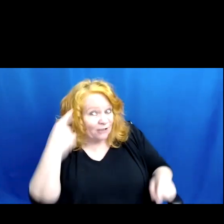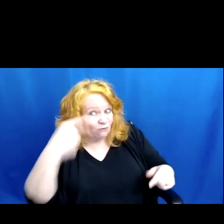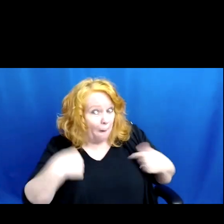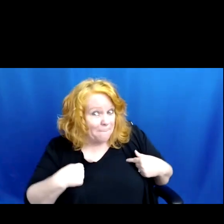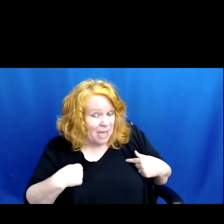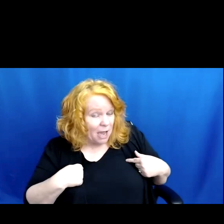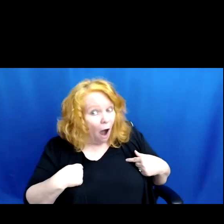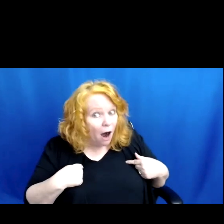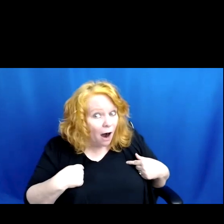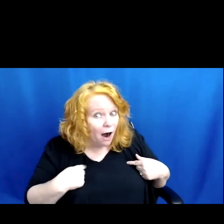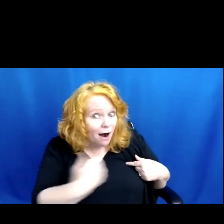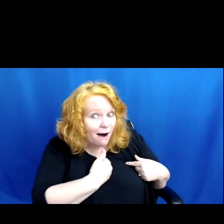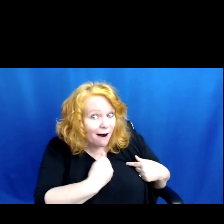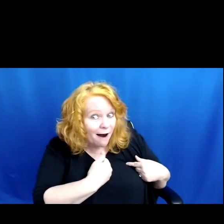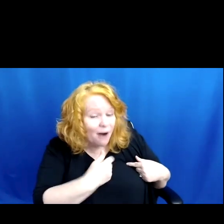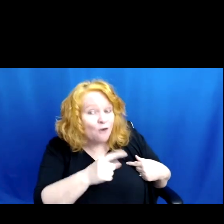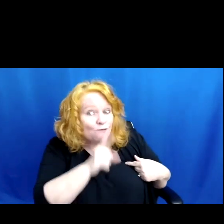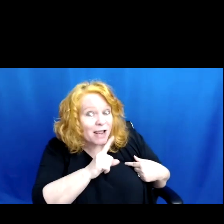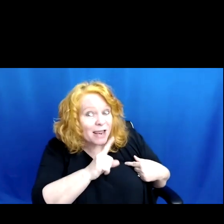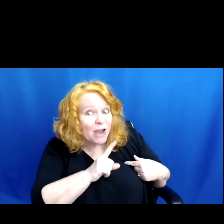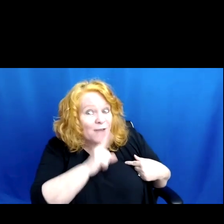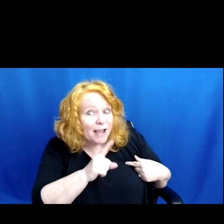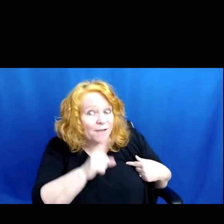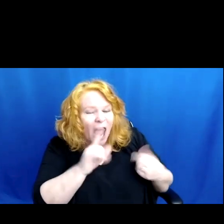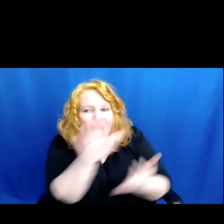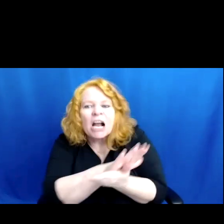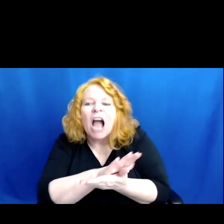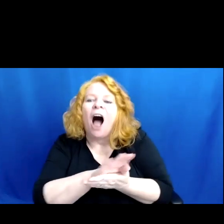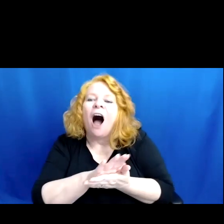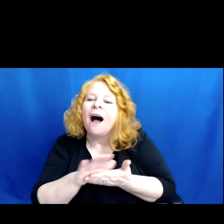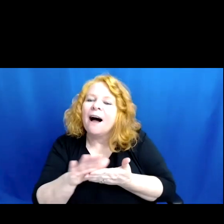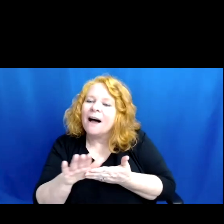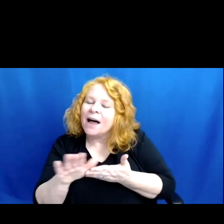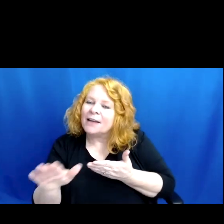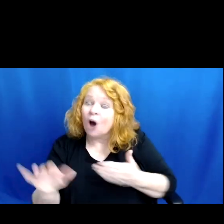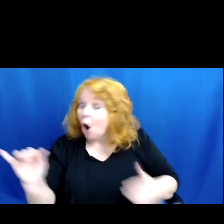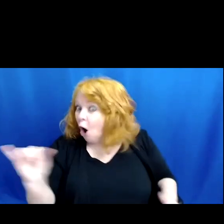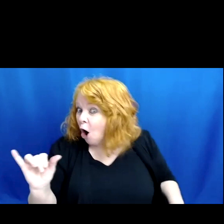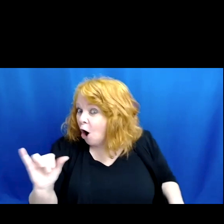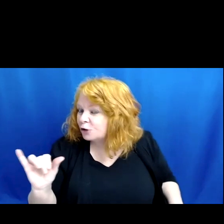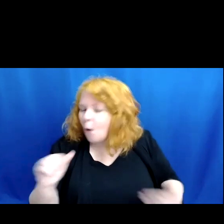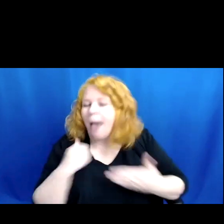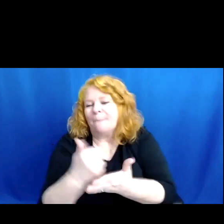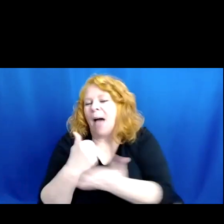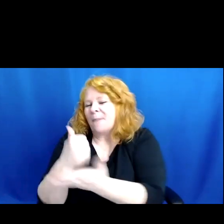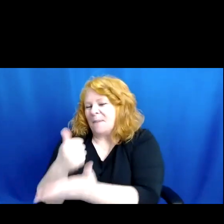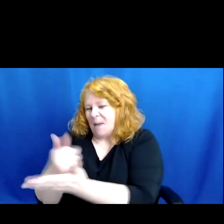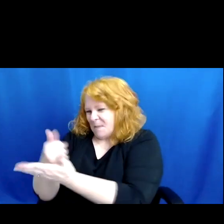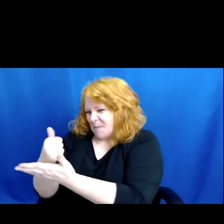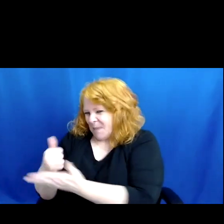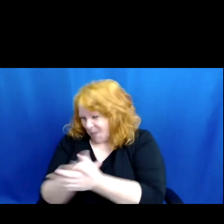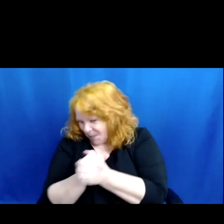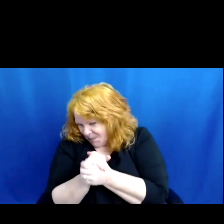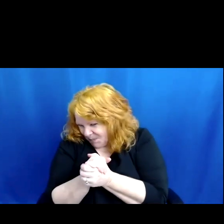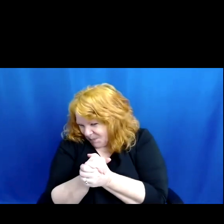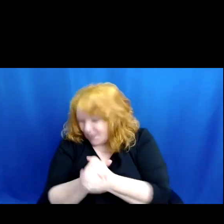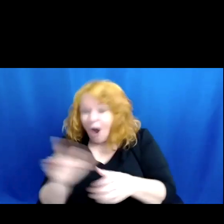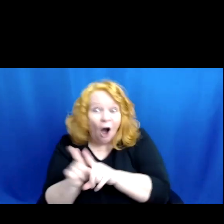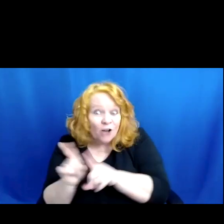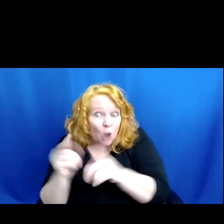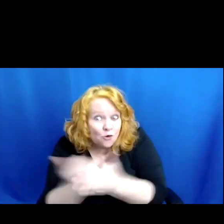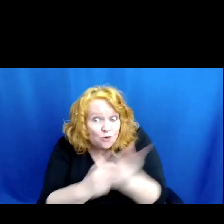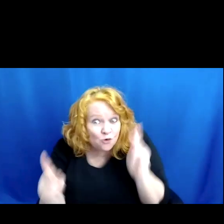I am very, very kind and I am very, very helpful and I love to meet new people and make new